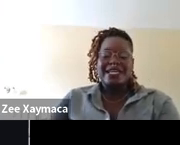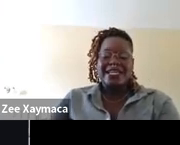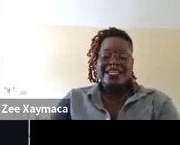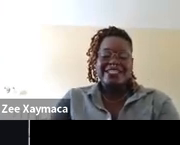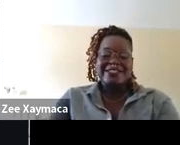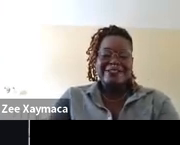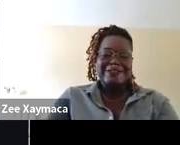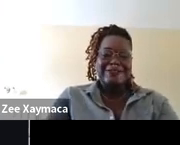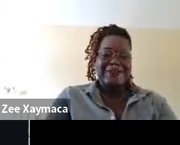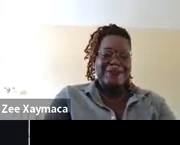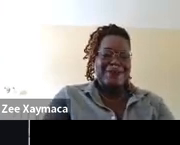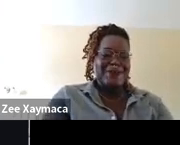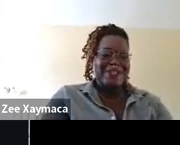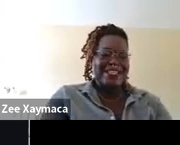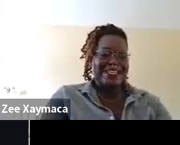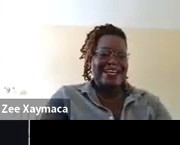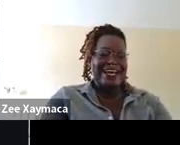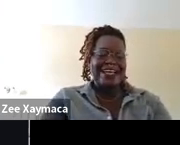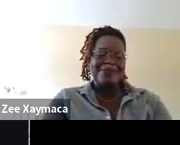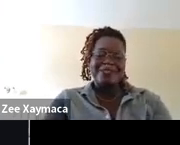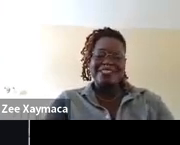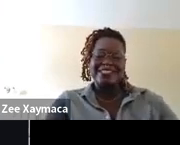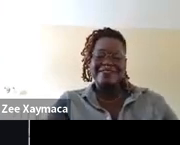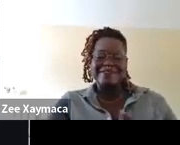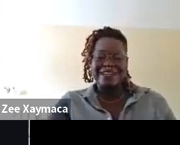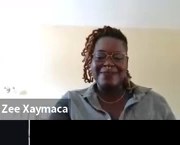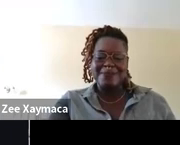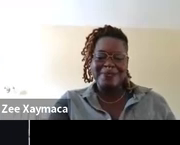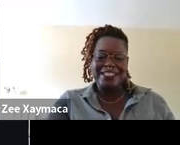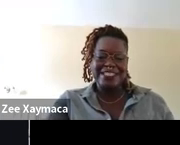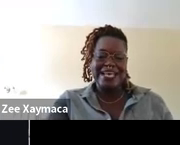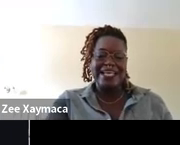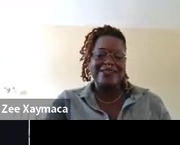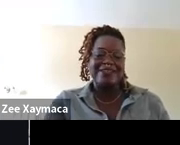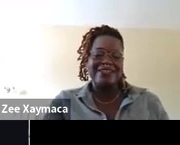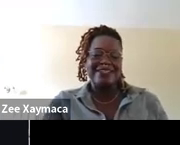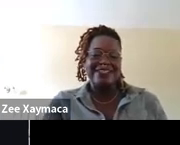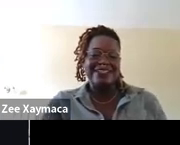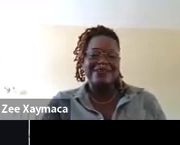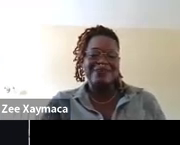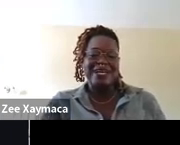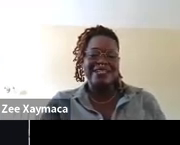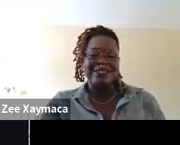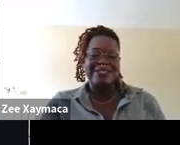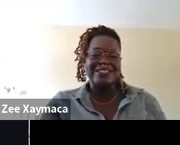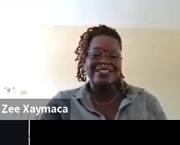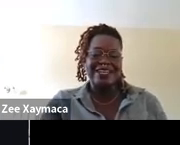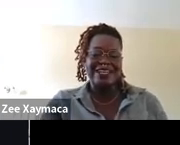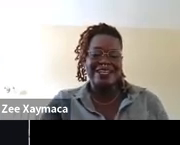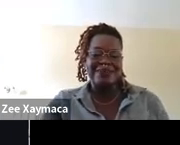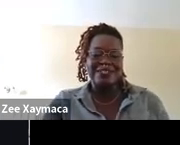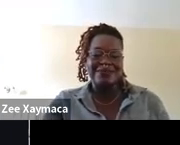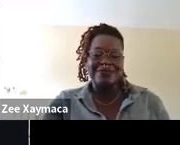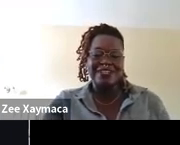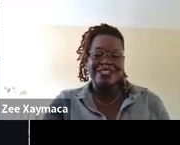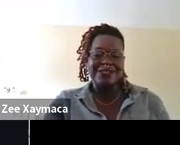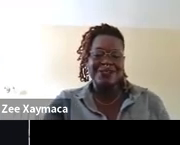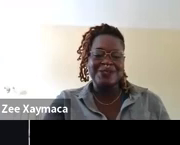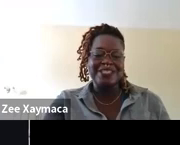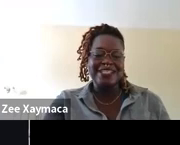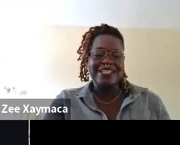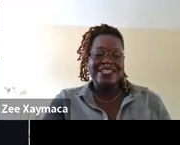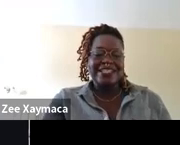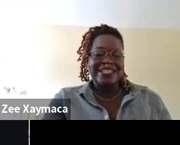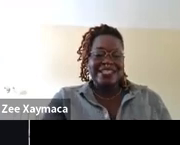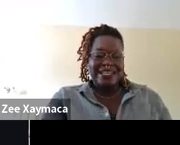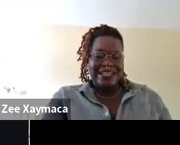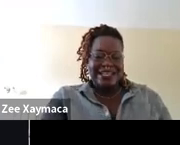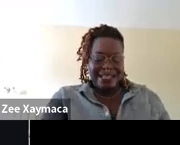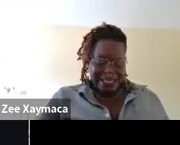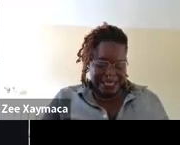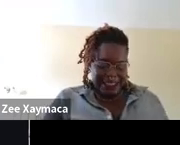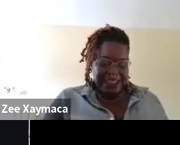OK. So, I am going to give that a moment, and while I'm going to move on to the next screen --